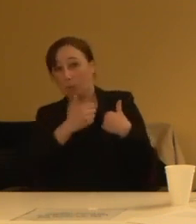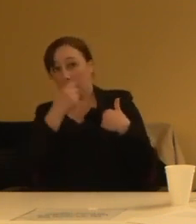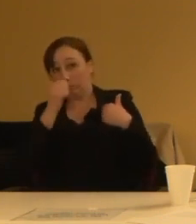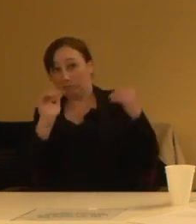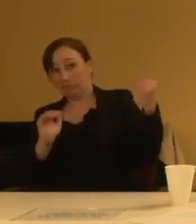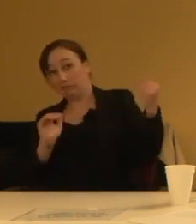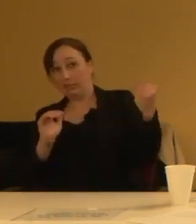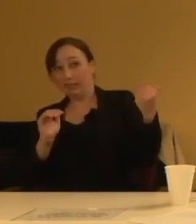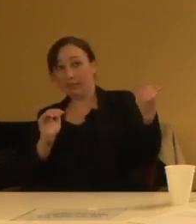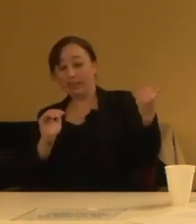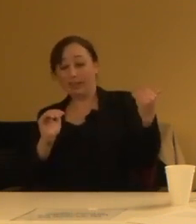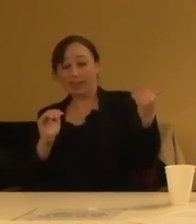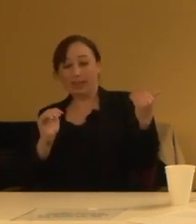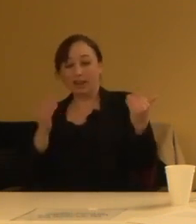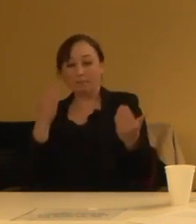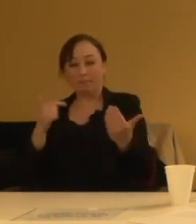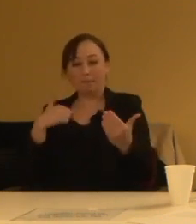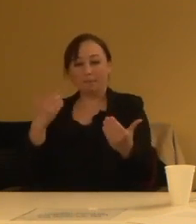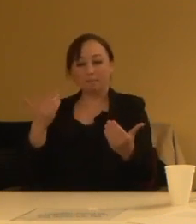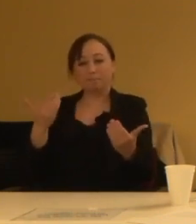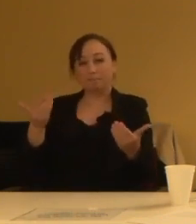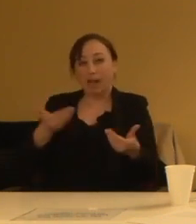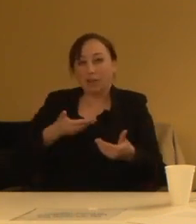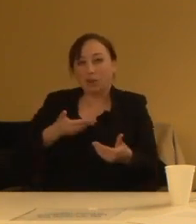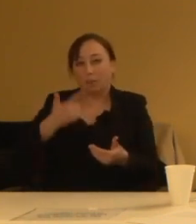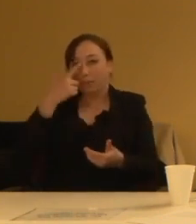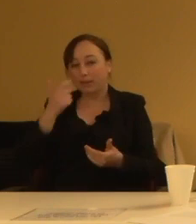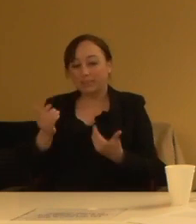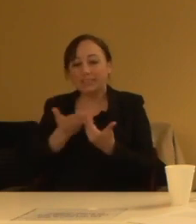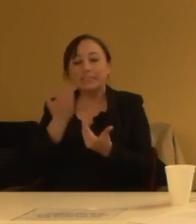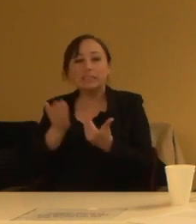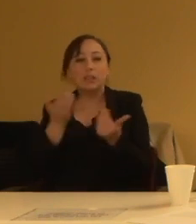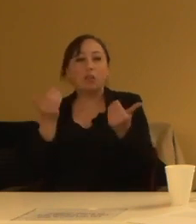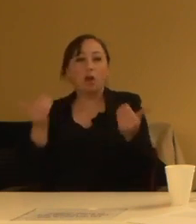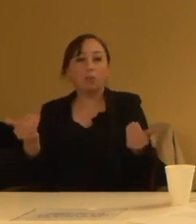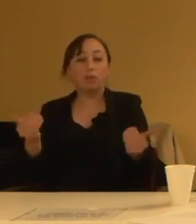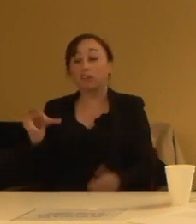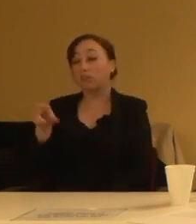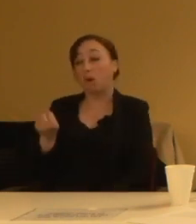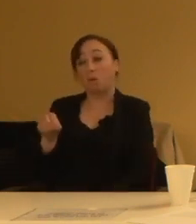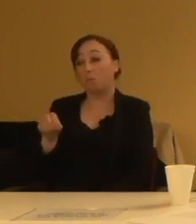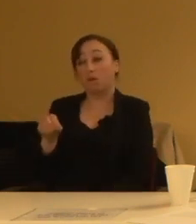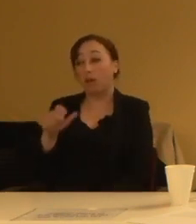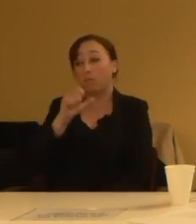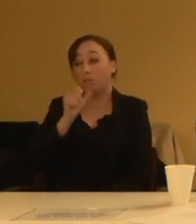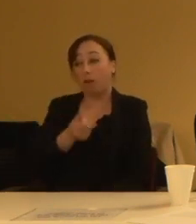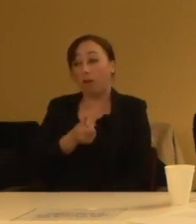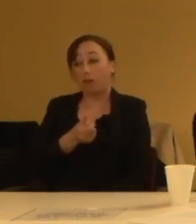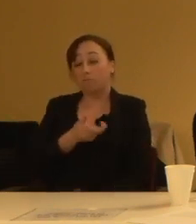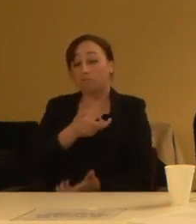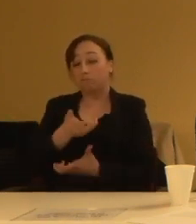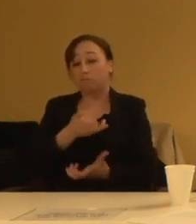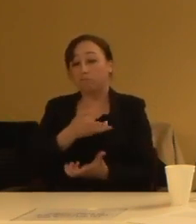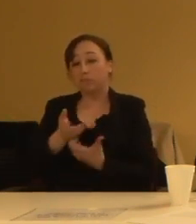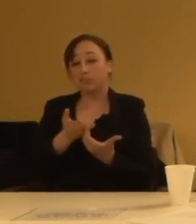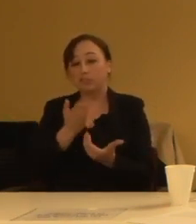'cause I'm easy to get along with." Oh no. Okay, I get it.